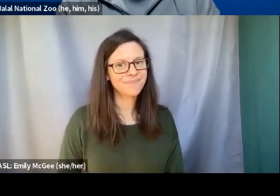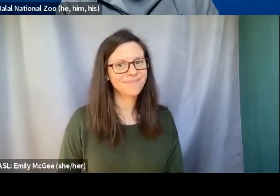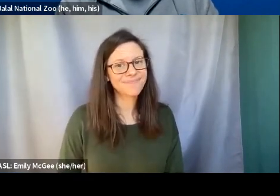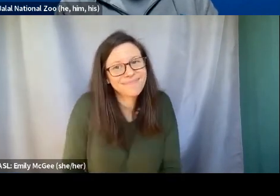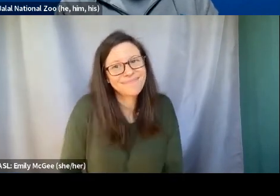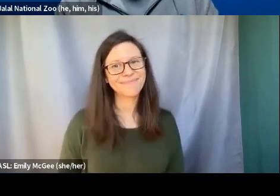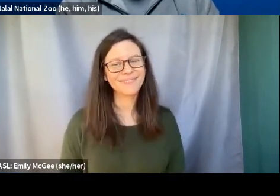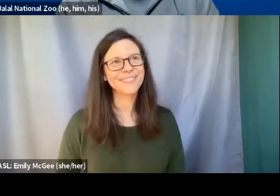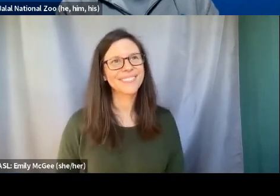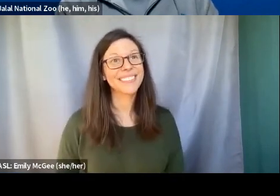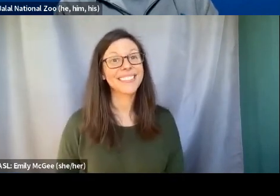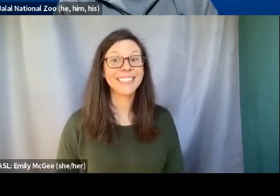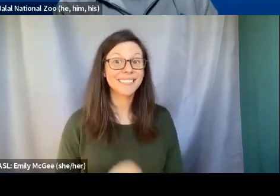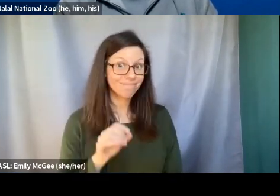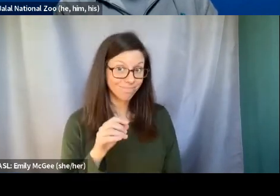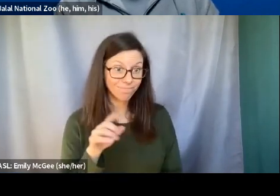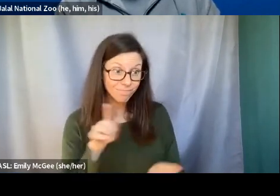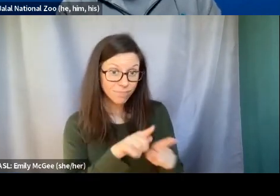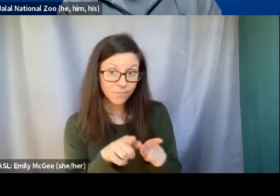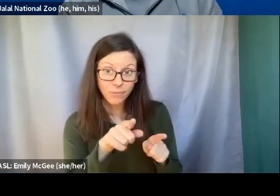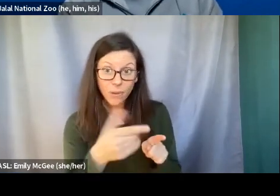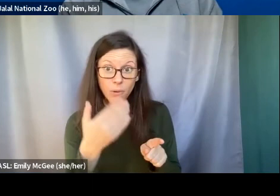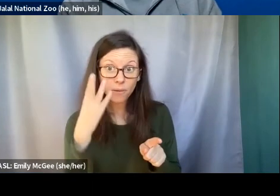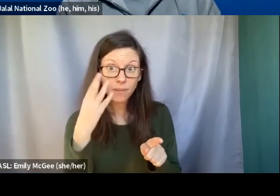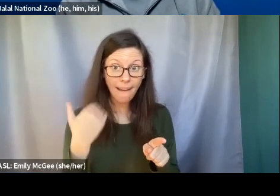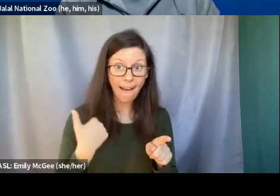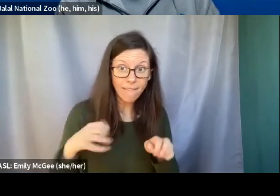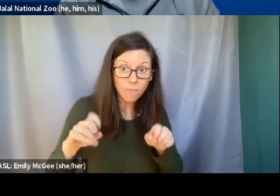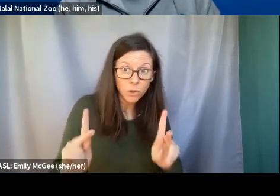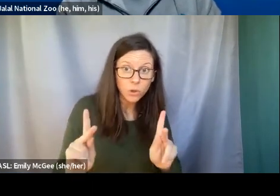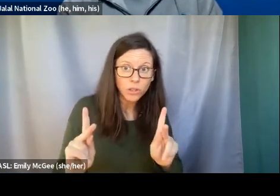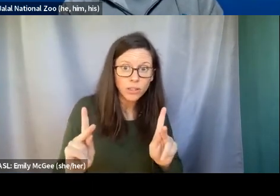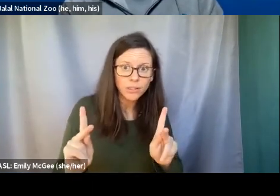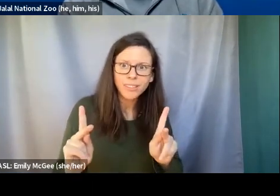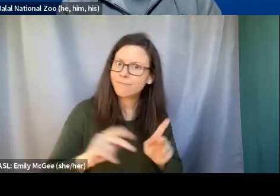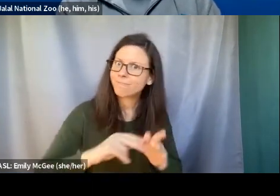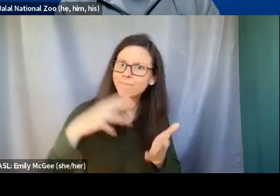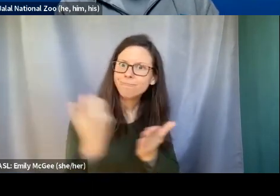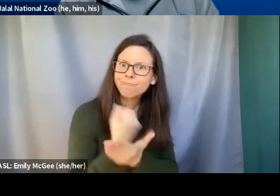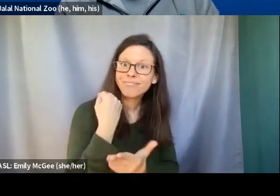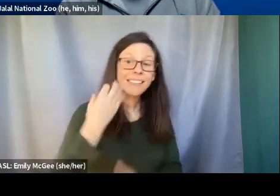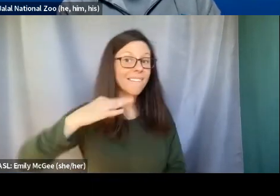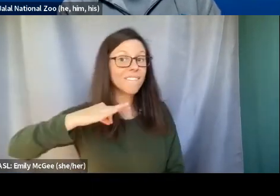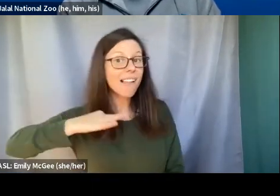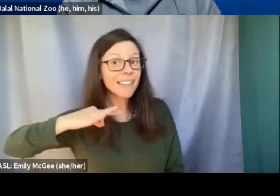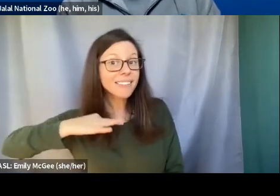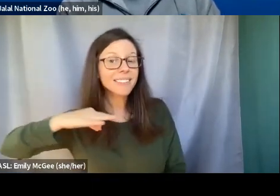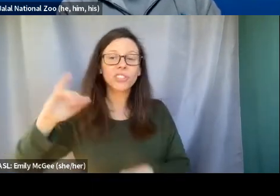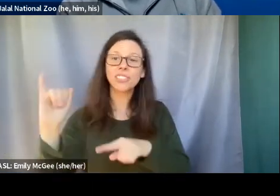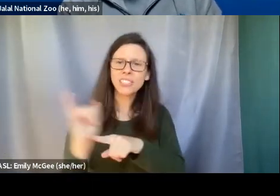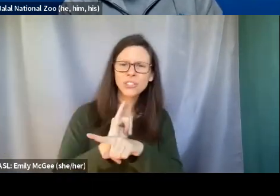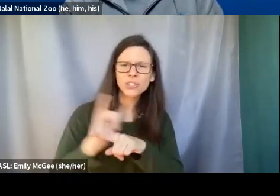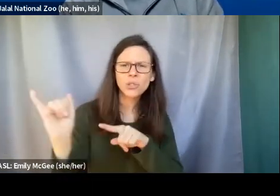have the opportunity take the time to volunteer in turn to figure out if you are trying to get